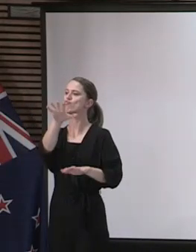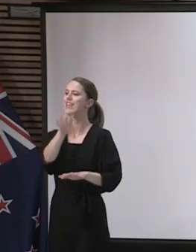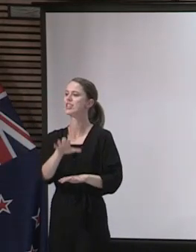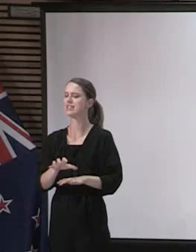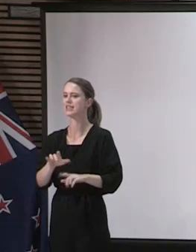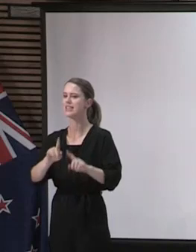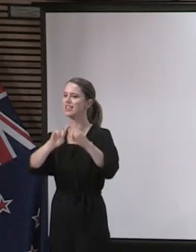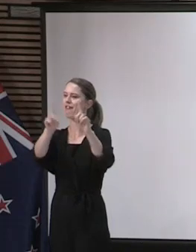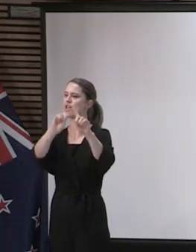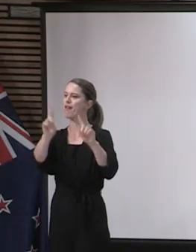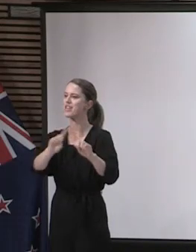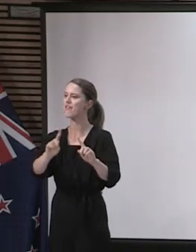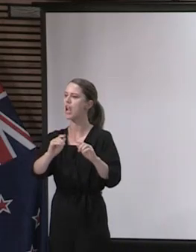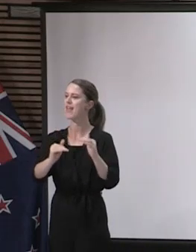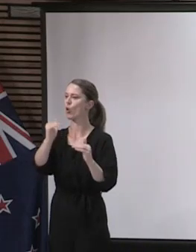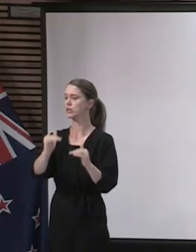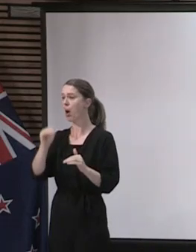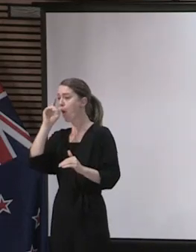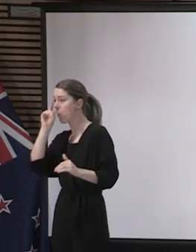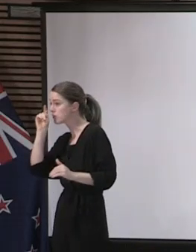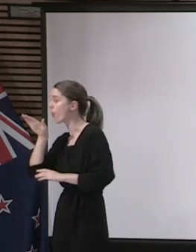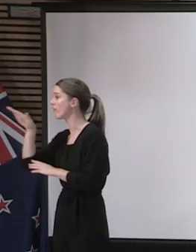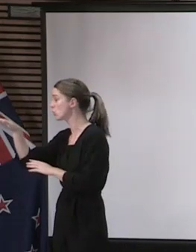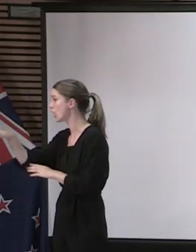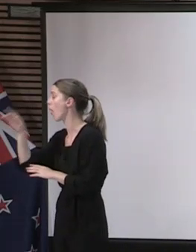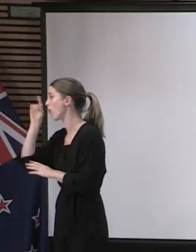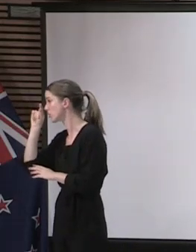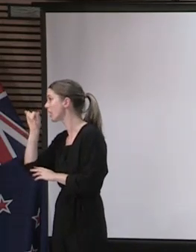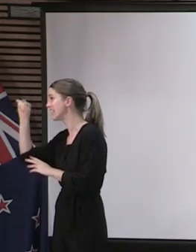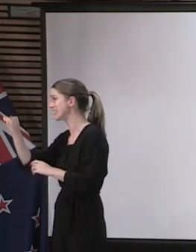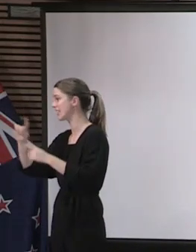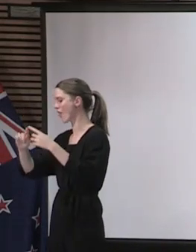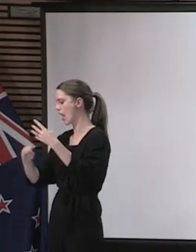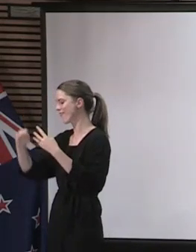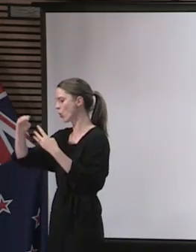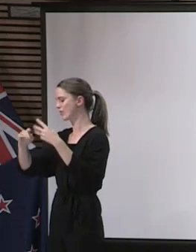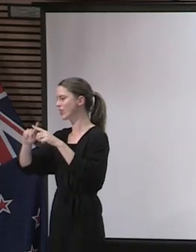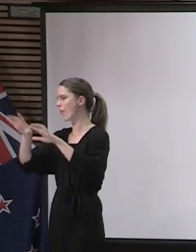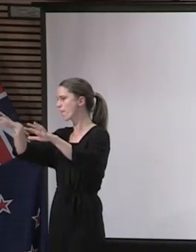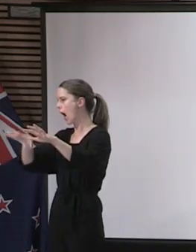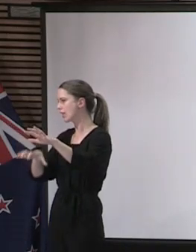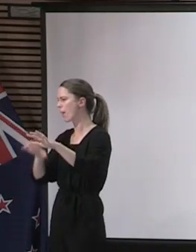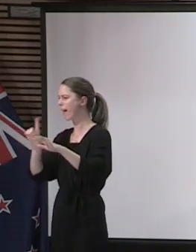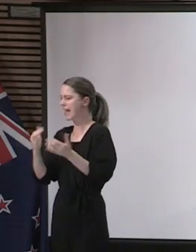Yes, we did consider a region until approach and that is not something that we have ruled